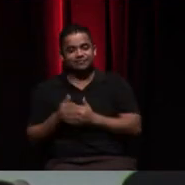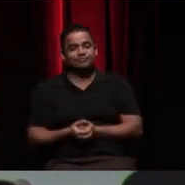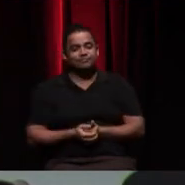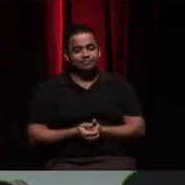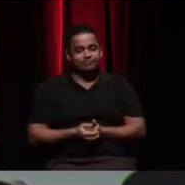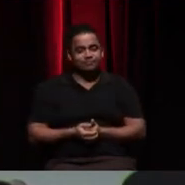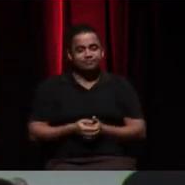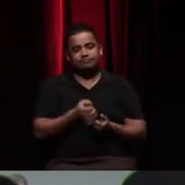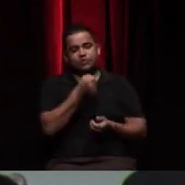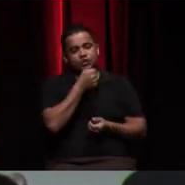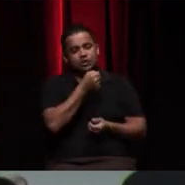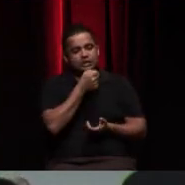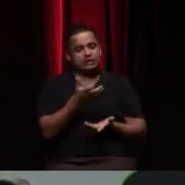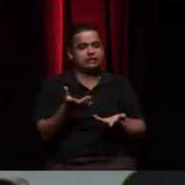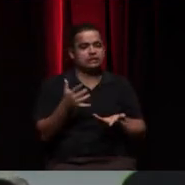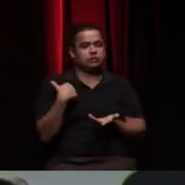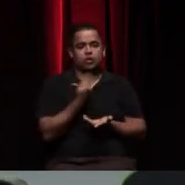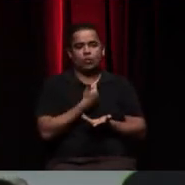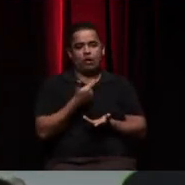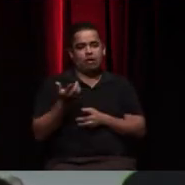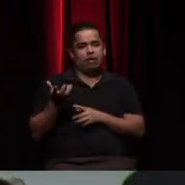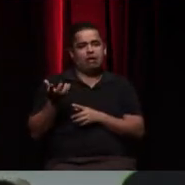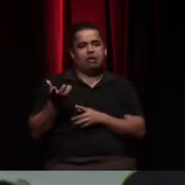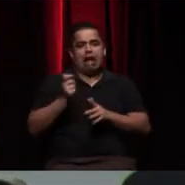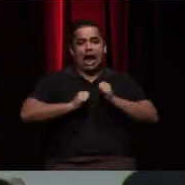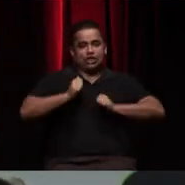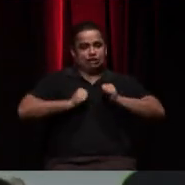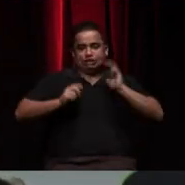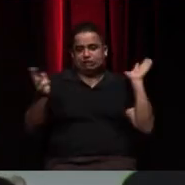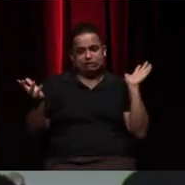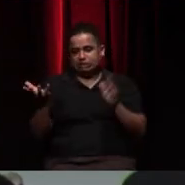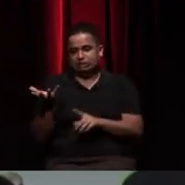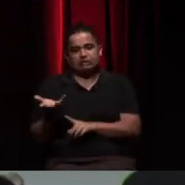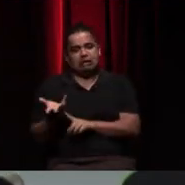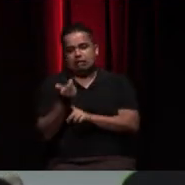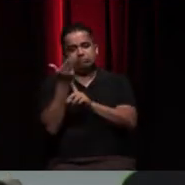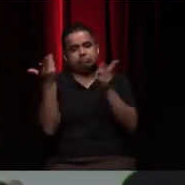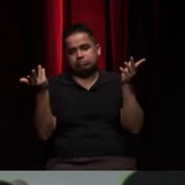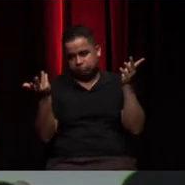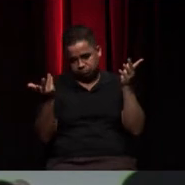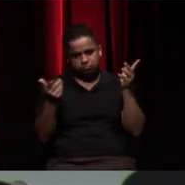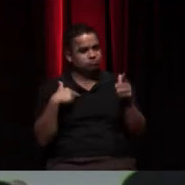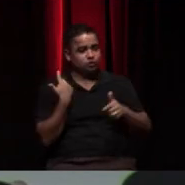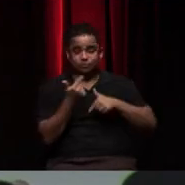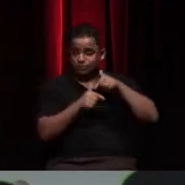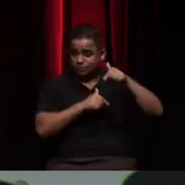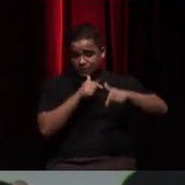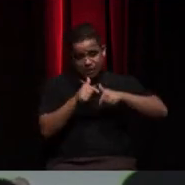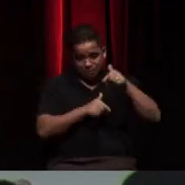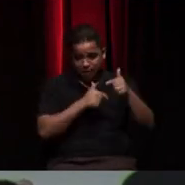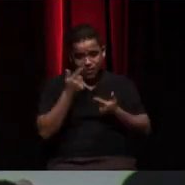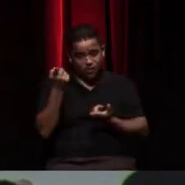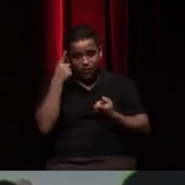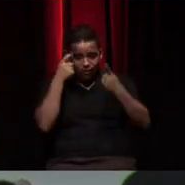We journalist are artists, and we are workers. That’s the way it is.